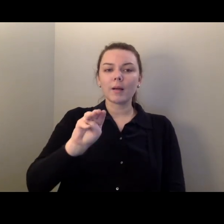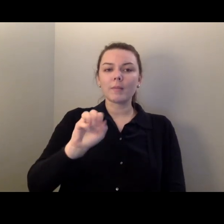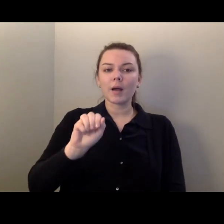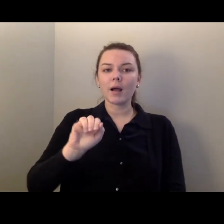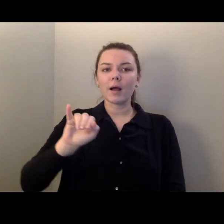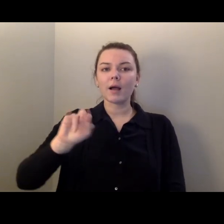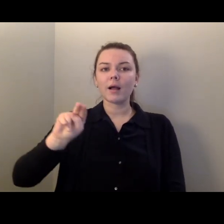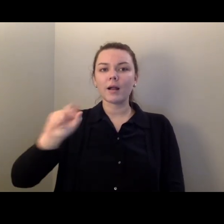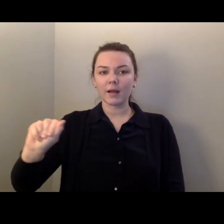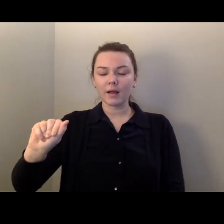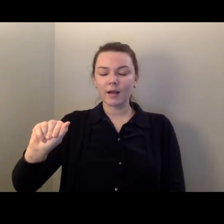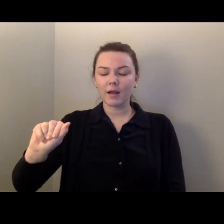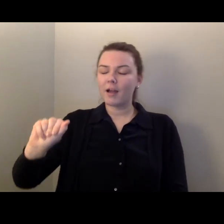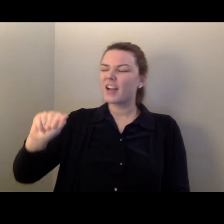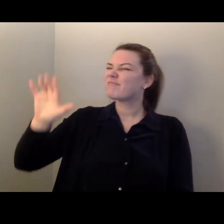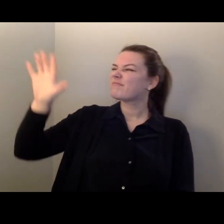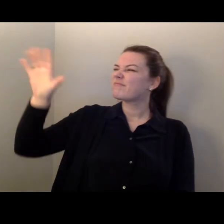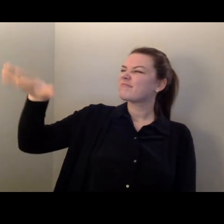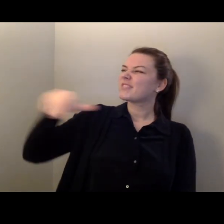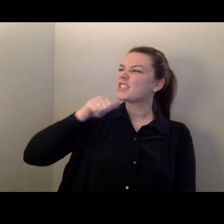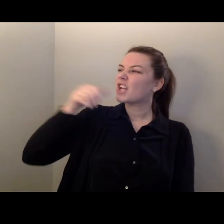[Kathy] You're not sharing your screen. Oh, okay.